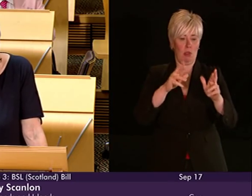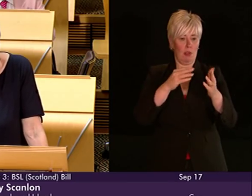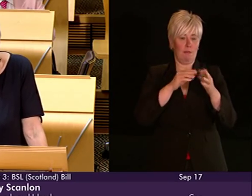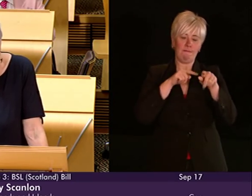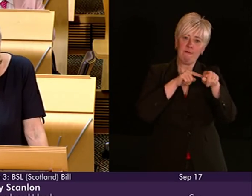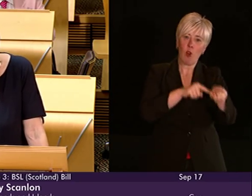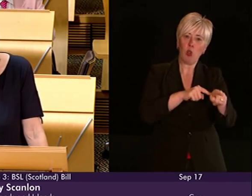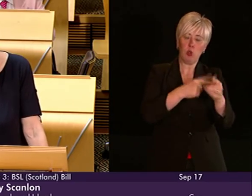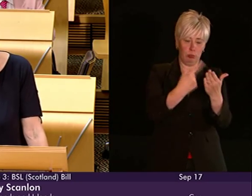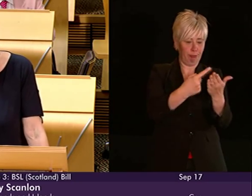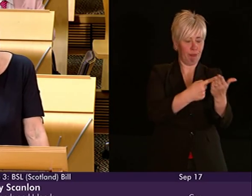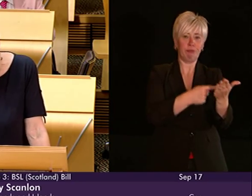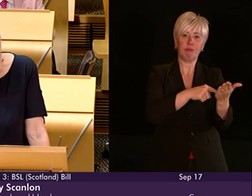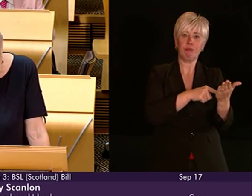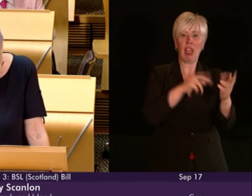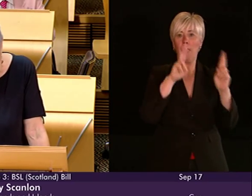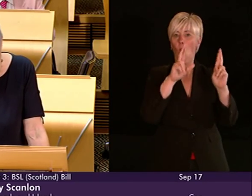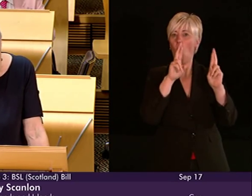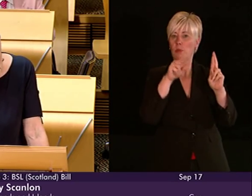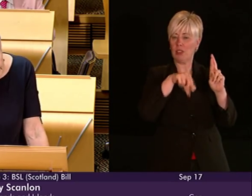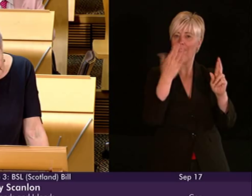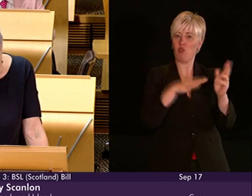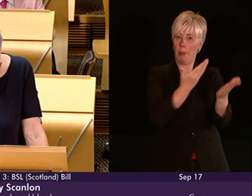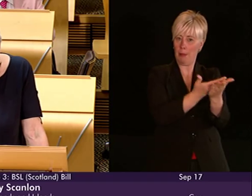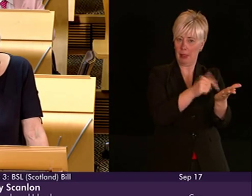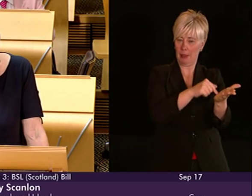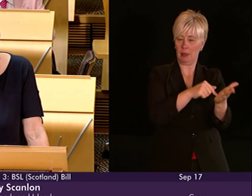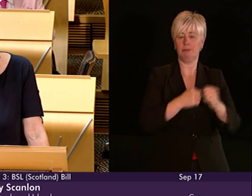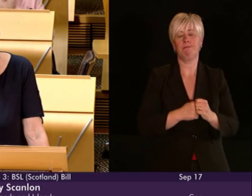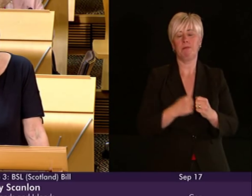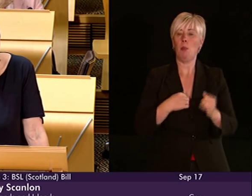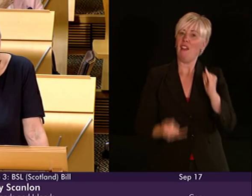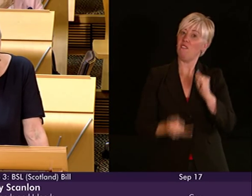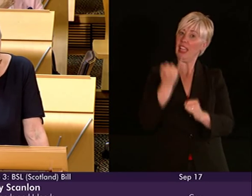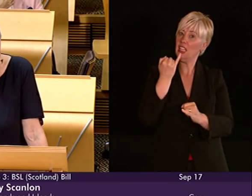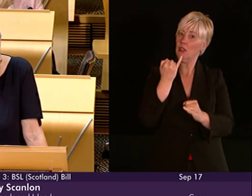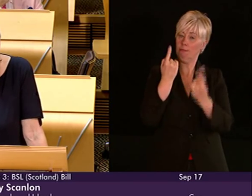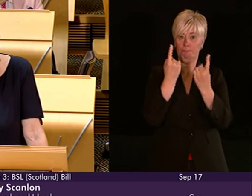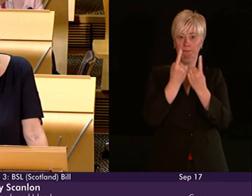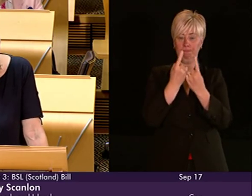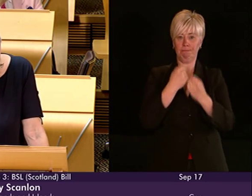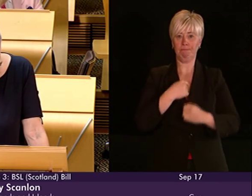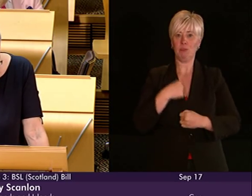contained in the bill. I raise an issue that I have raised at every